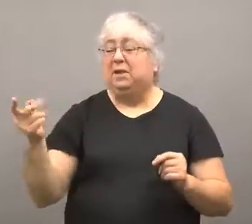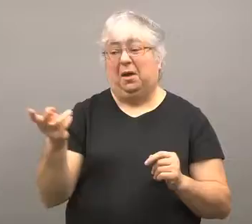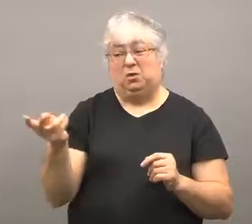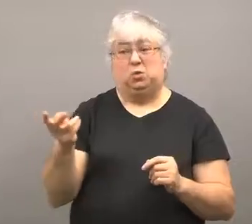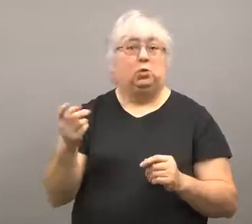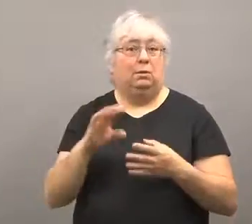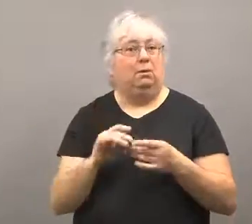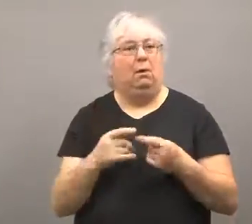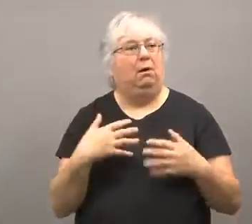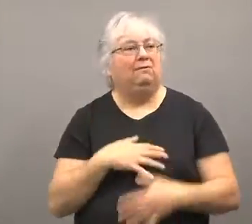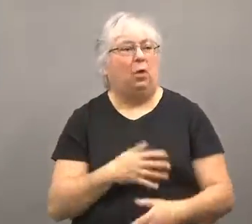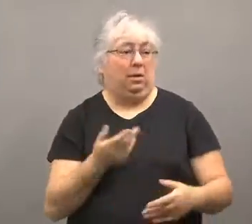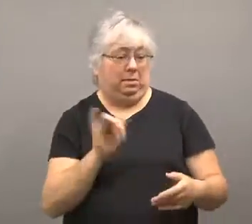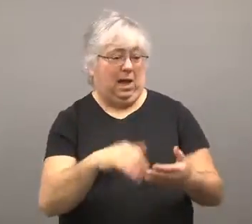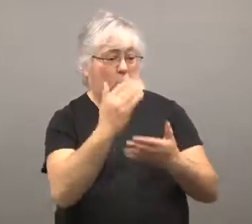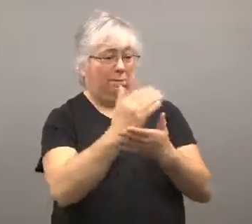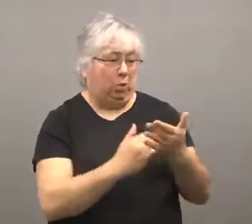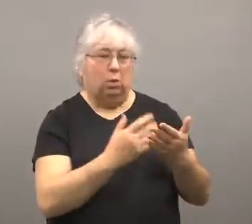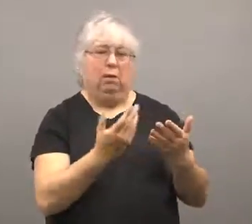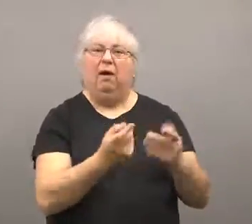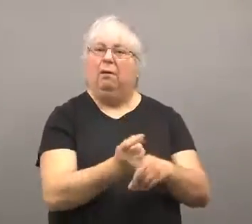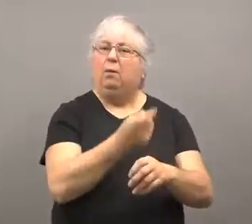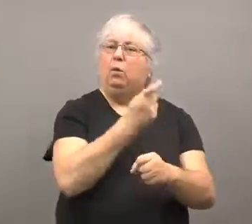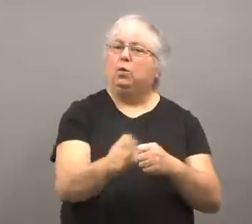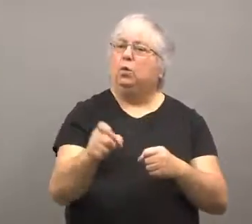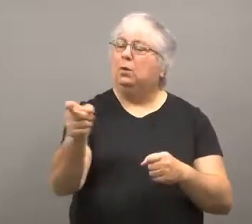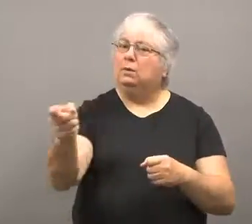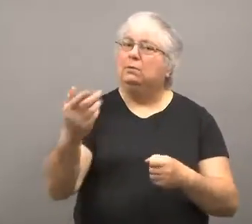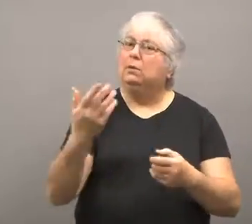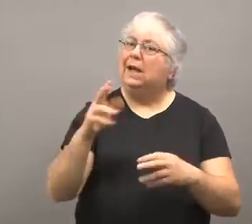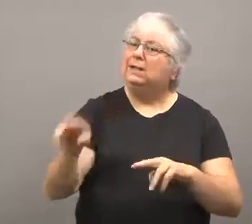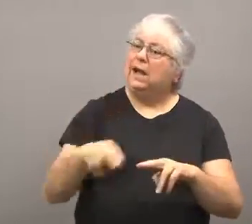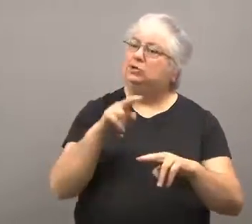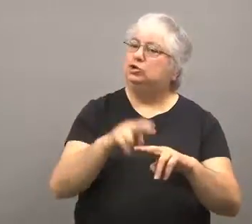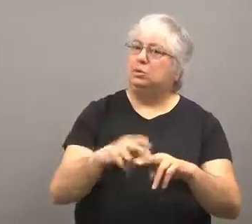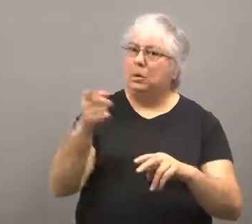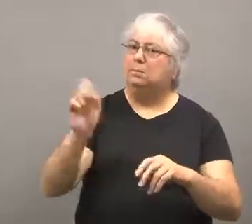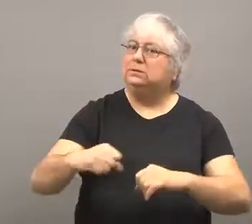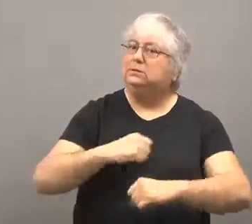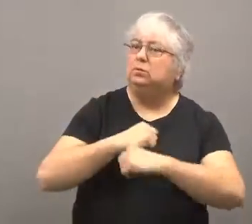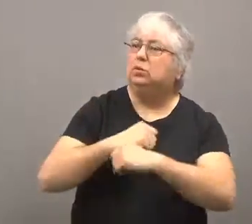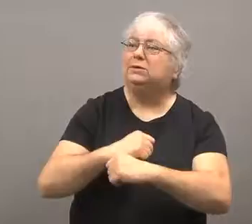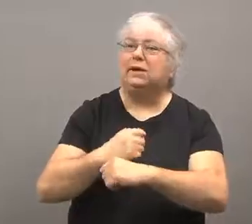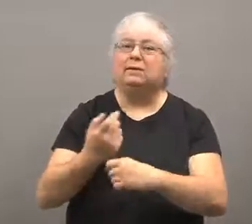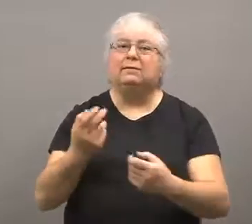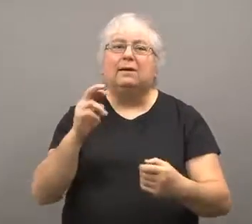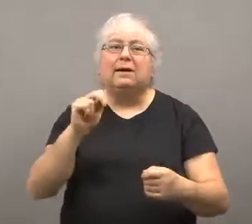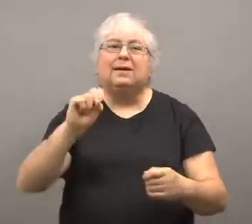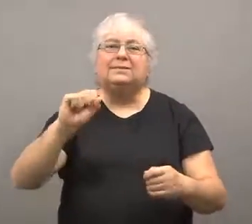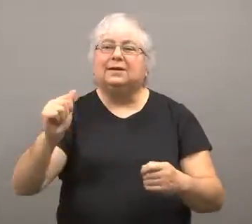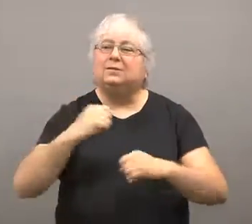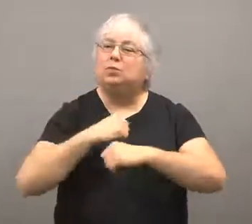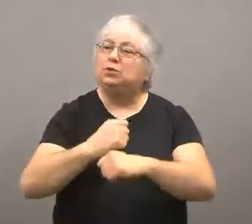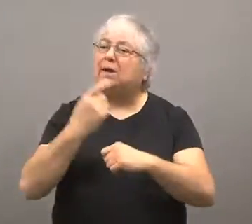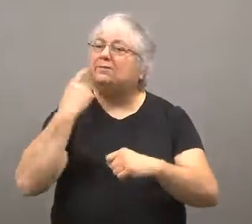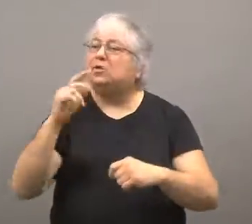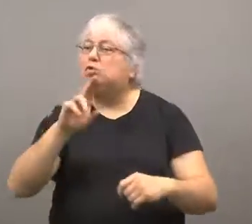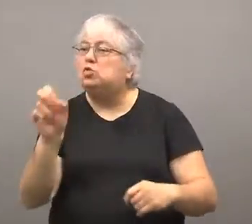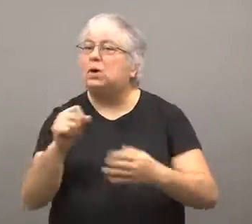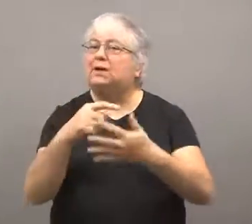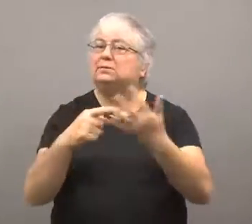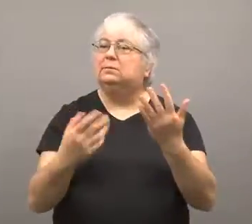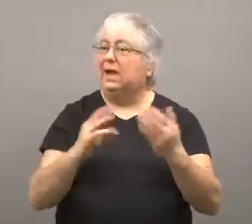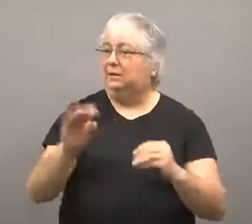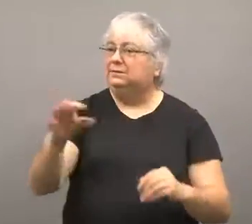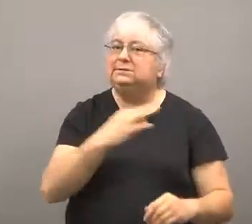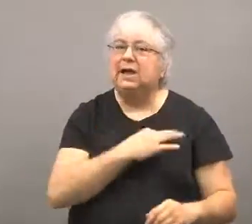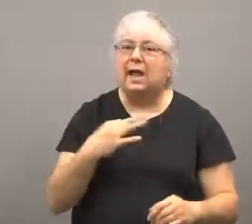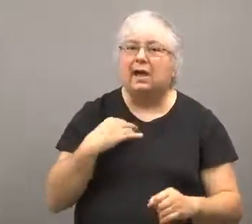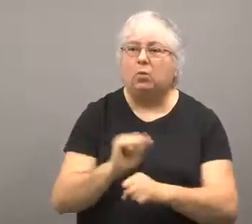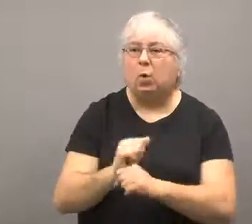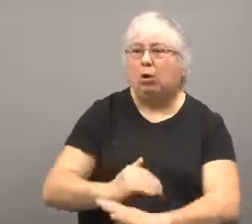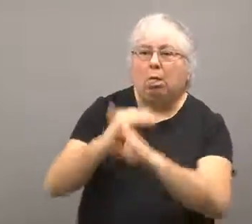They expressed fears that the report would negatively affect national security